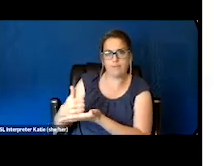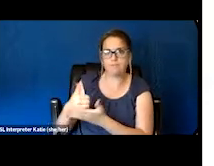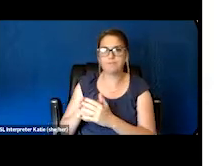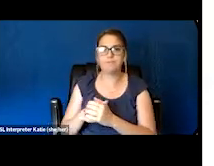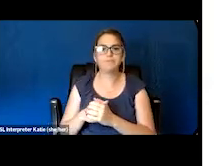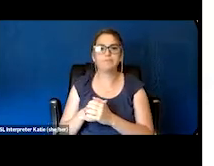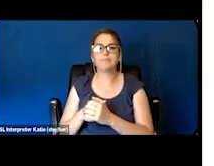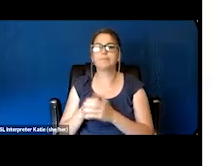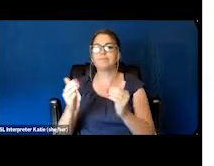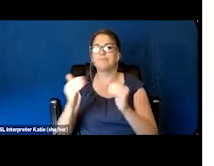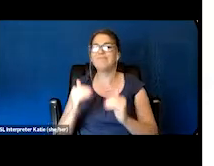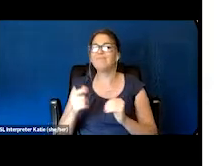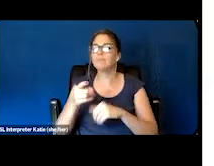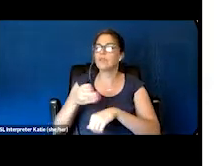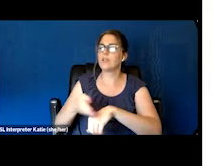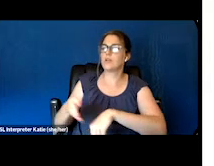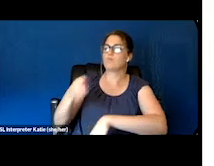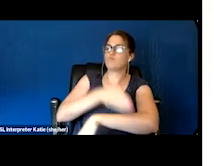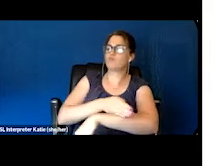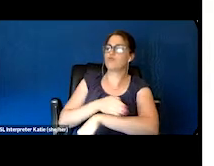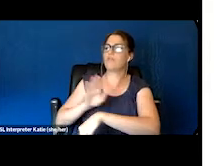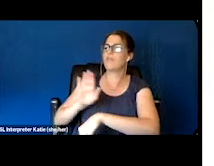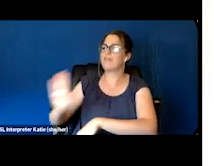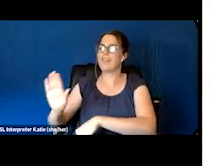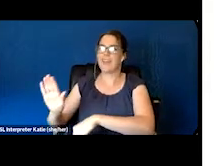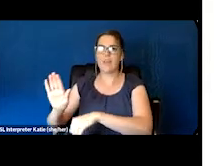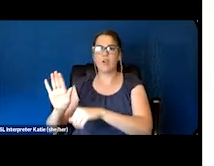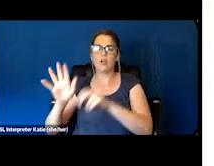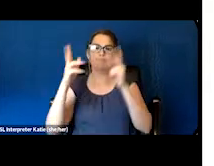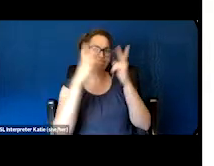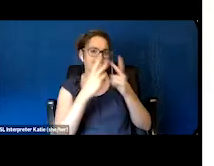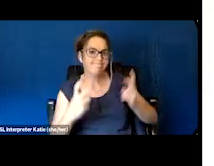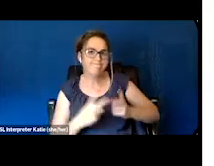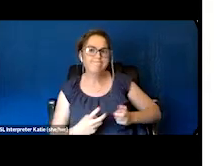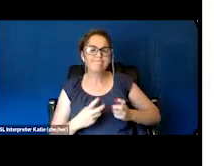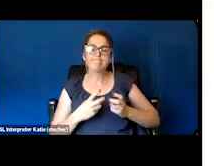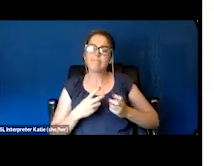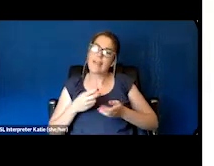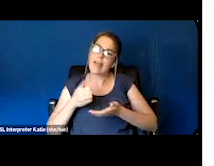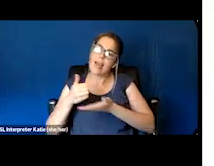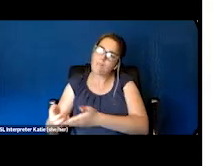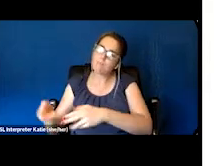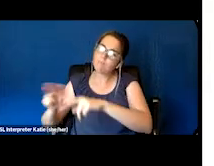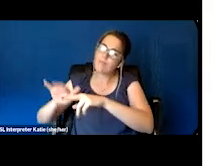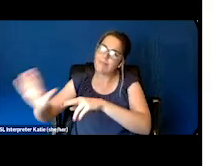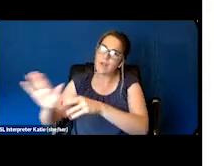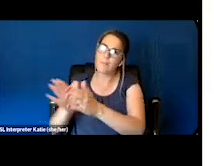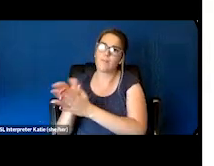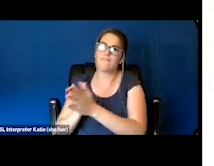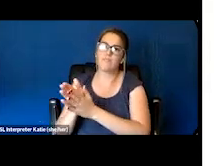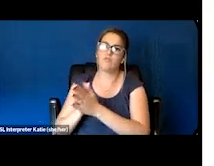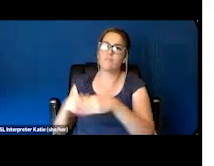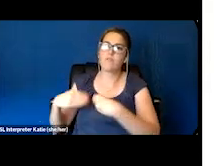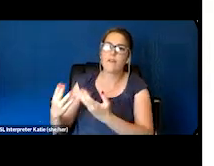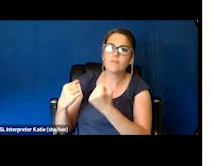and enhances their motivation. So really providing that support as well as that brief light touch